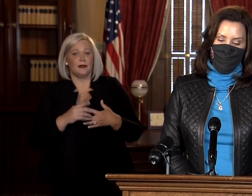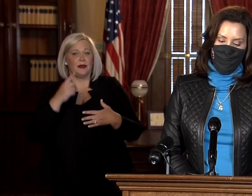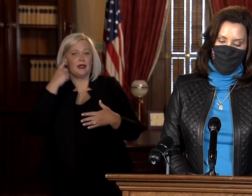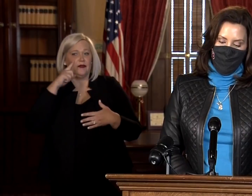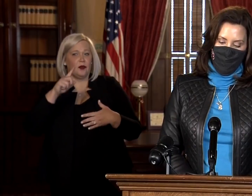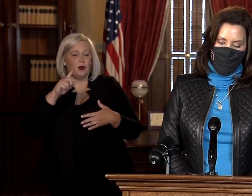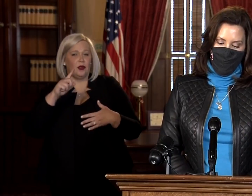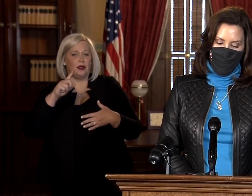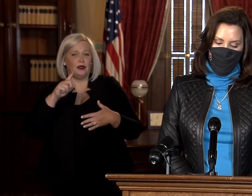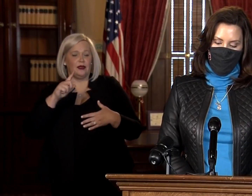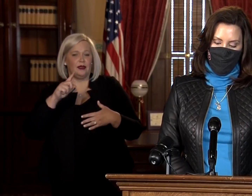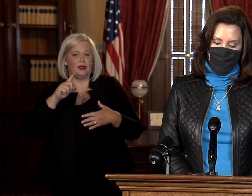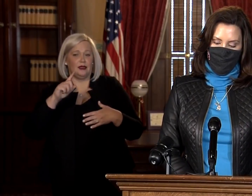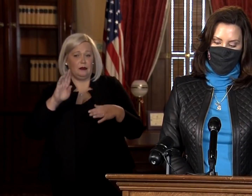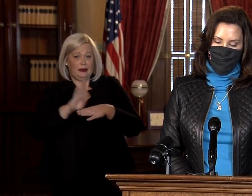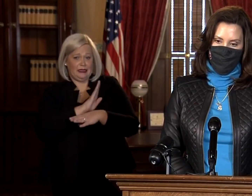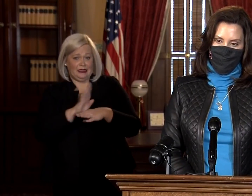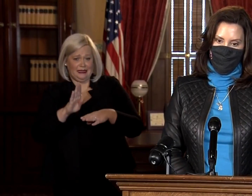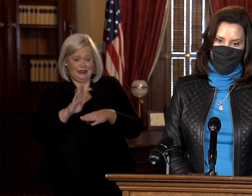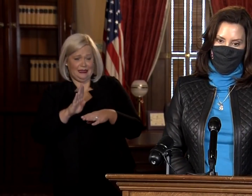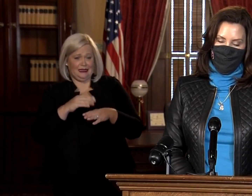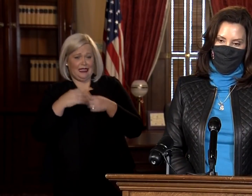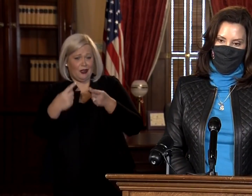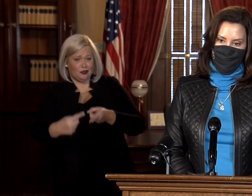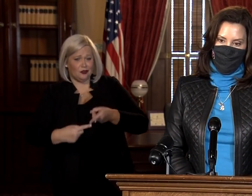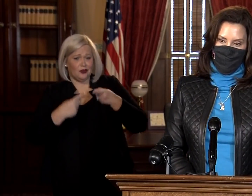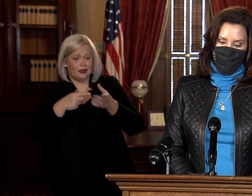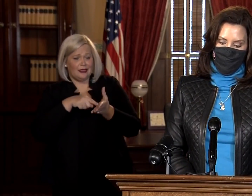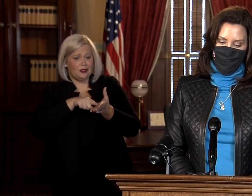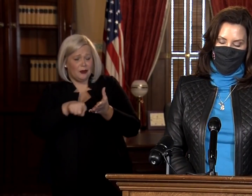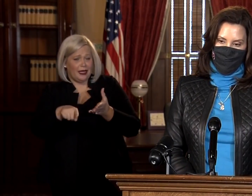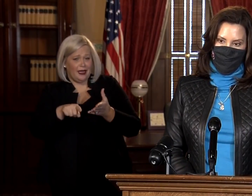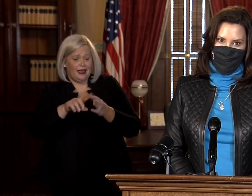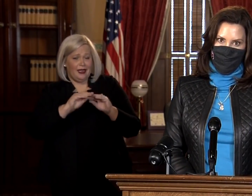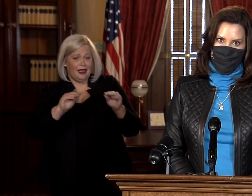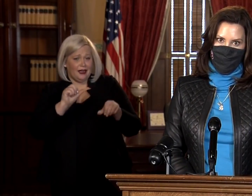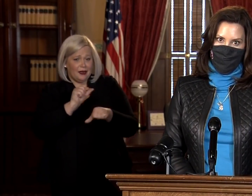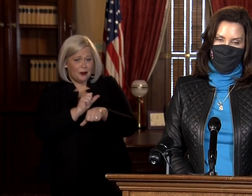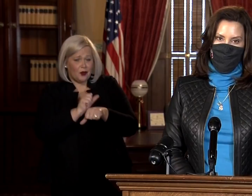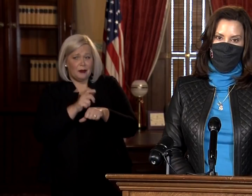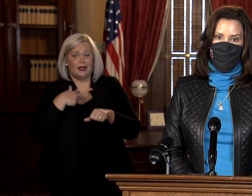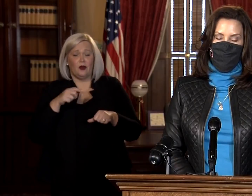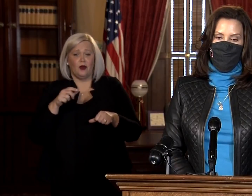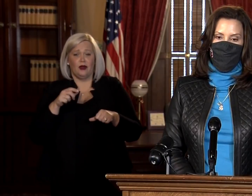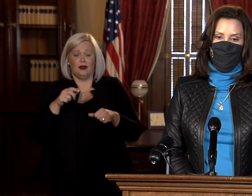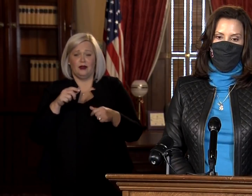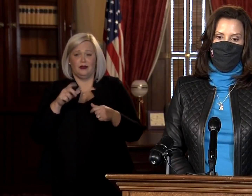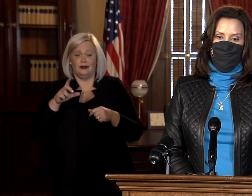Beth with the Detroit news. >> Thanks, govern. Thanks, govern. I guess for businesses I guess for businesses struggling to pay unemployment